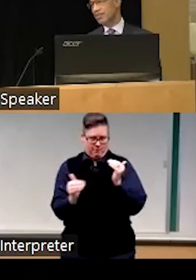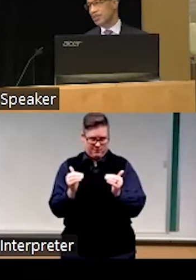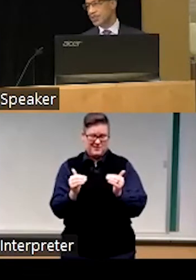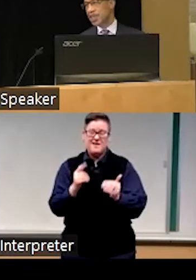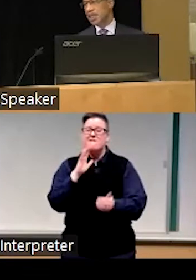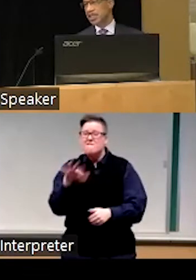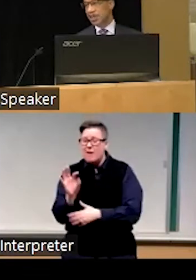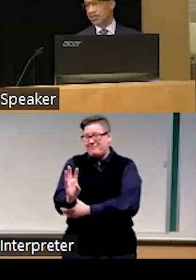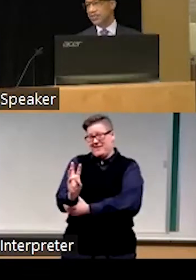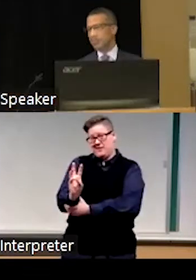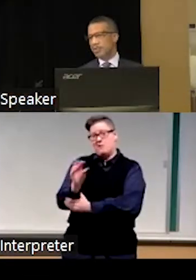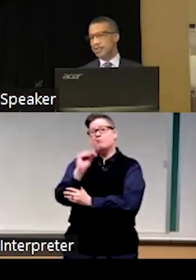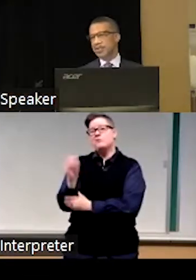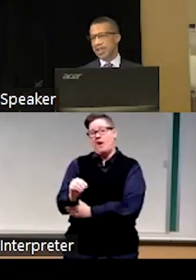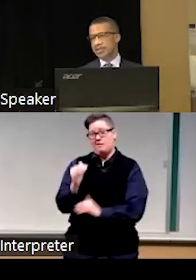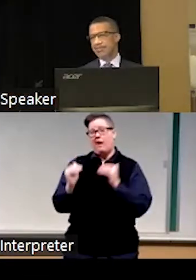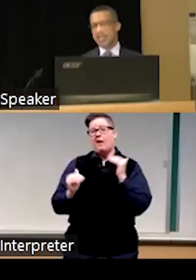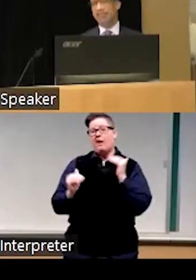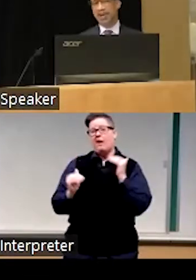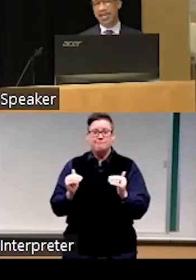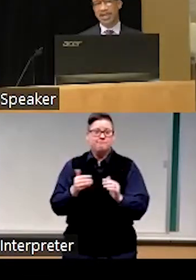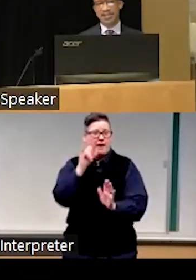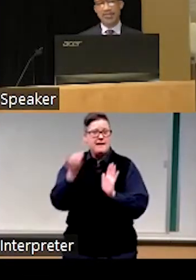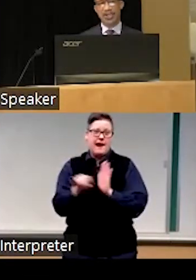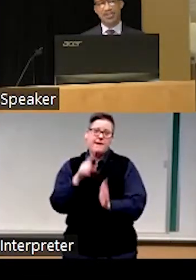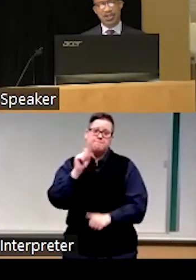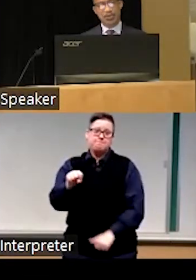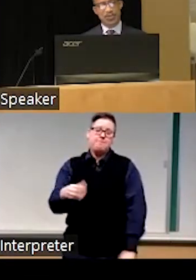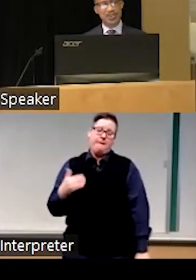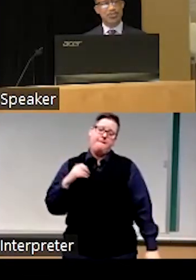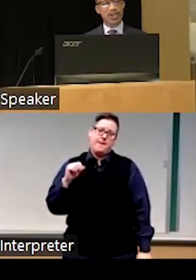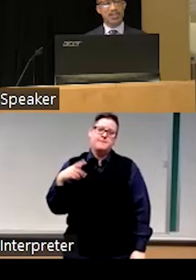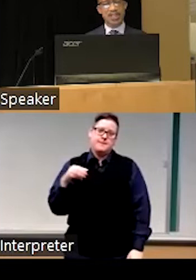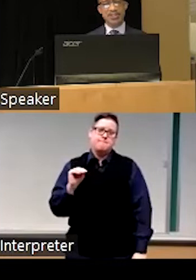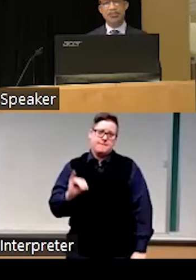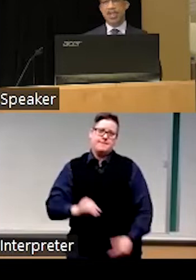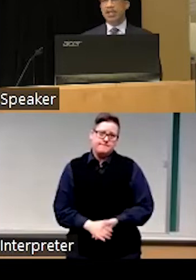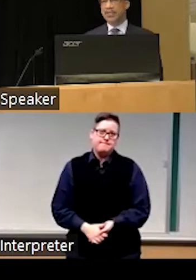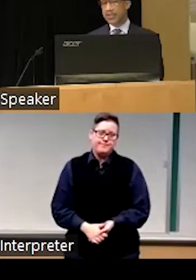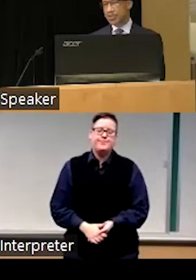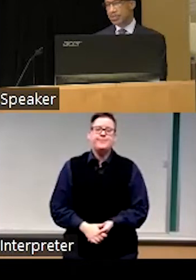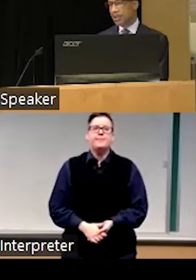of those adults were self-identified as having a serious and persistent mental illness this is